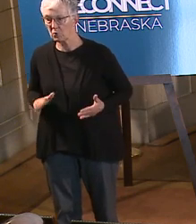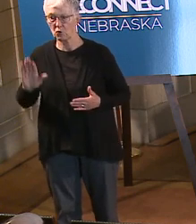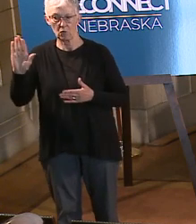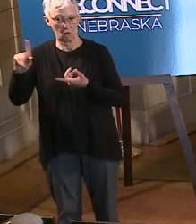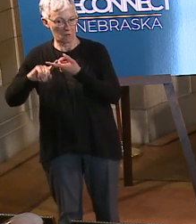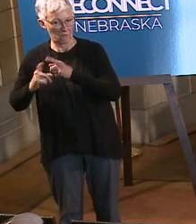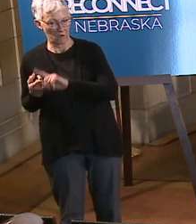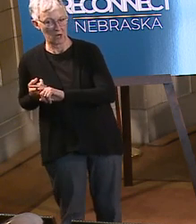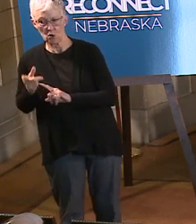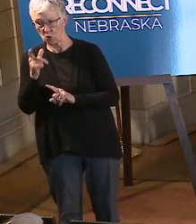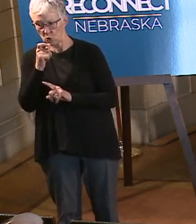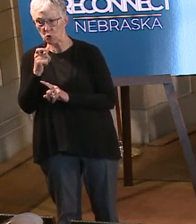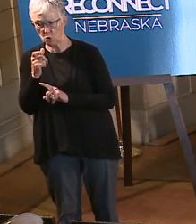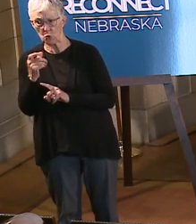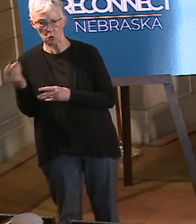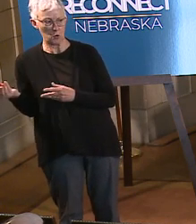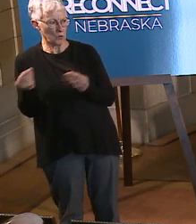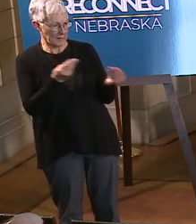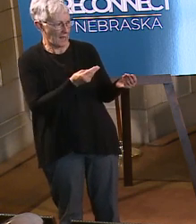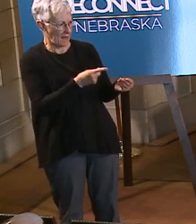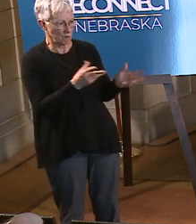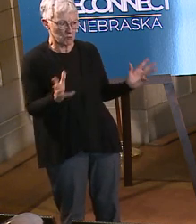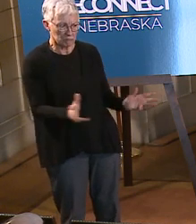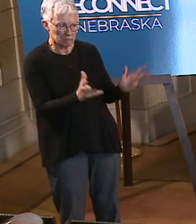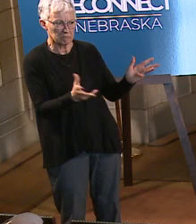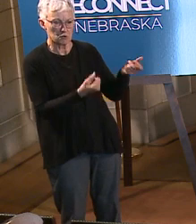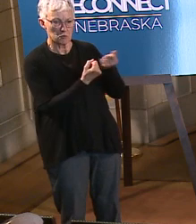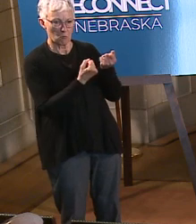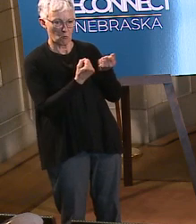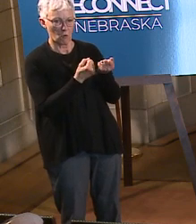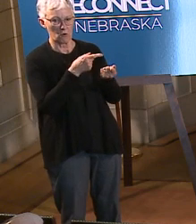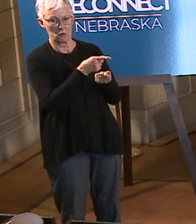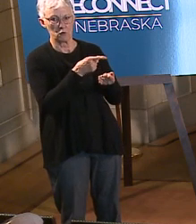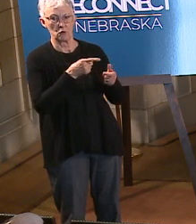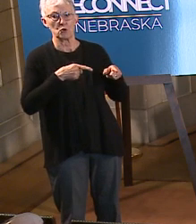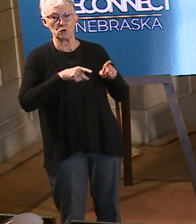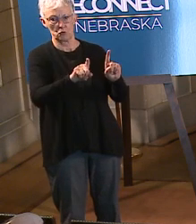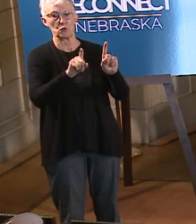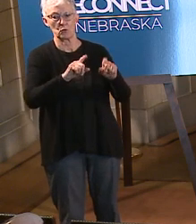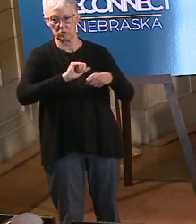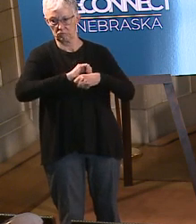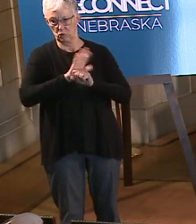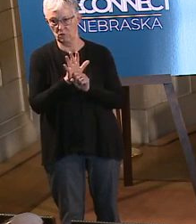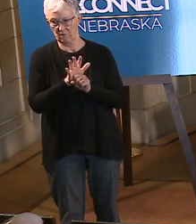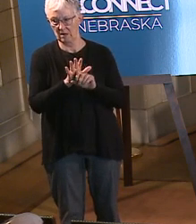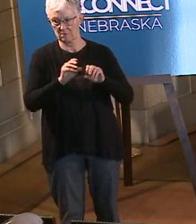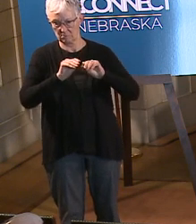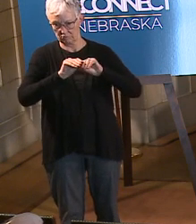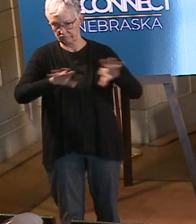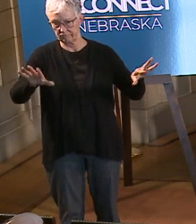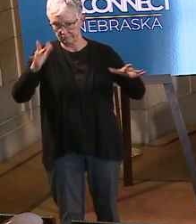PARENT, A NEIGHBOR, A FRIEND, SOMEONE WHO POSITIVELY IMPACTED